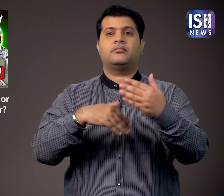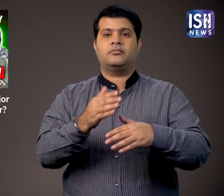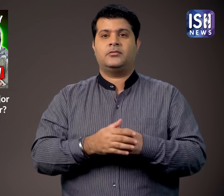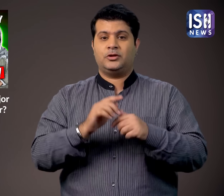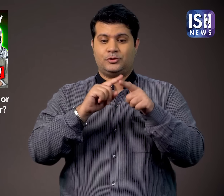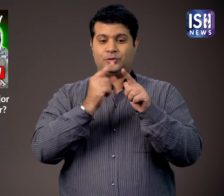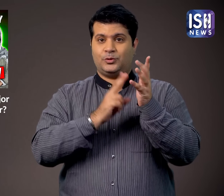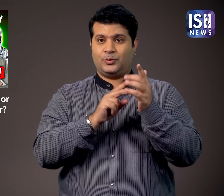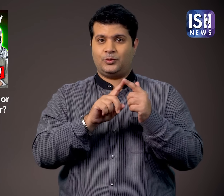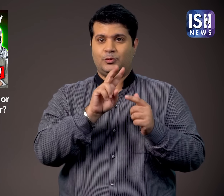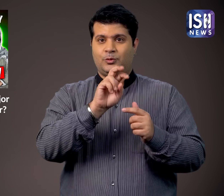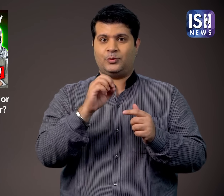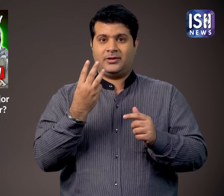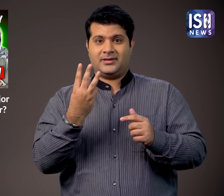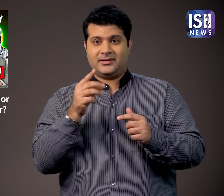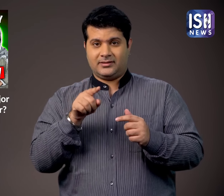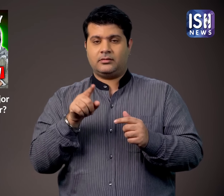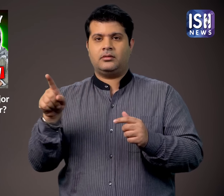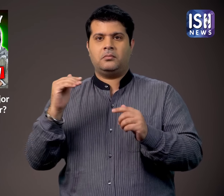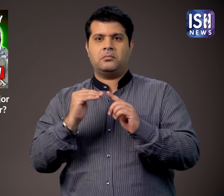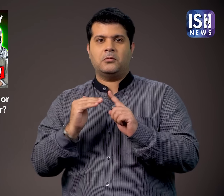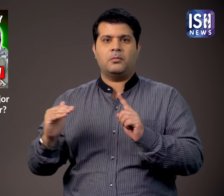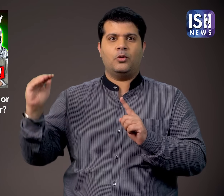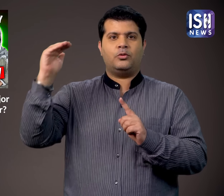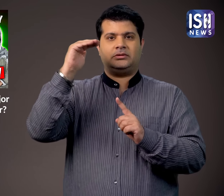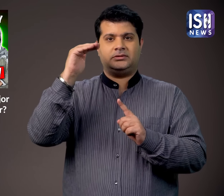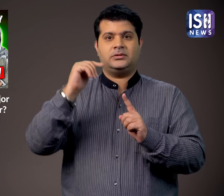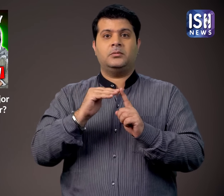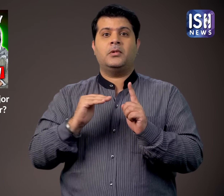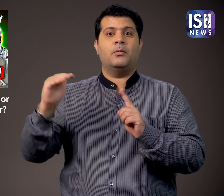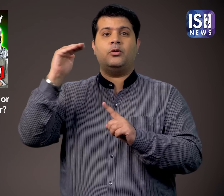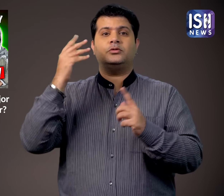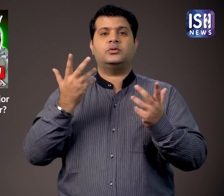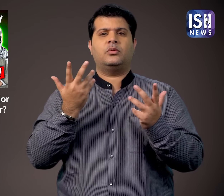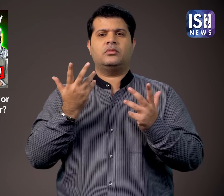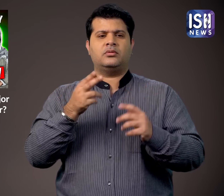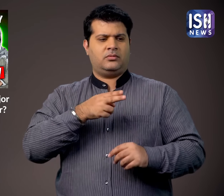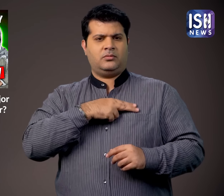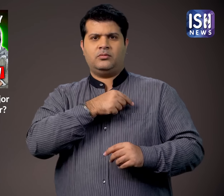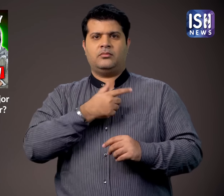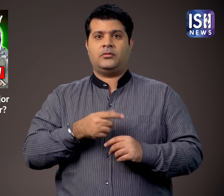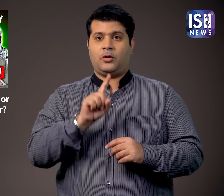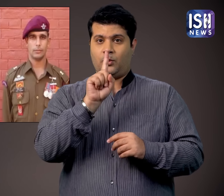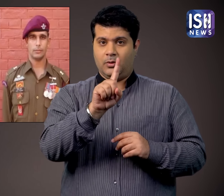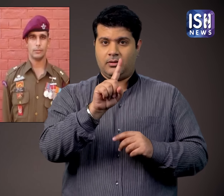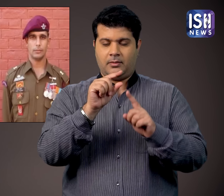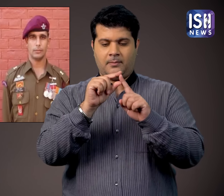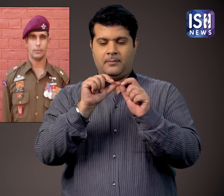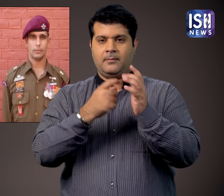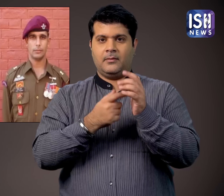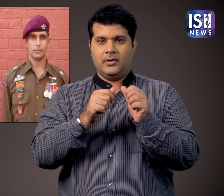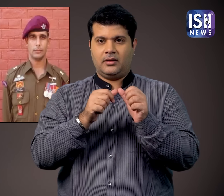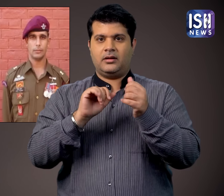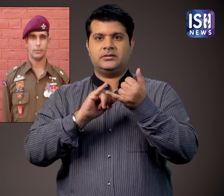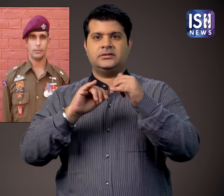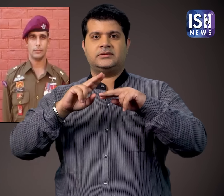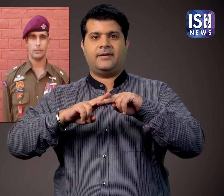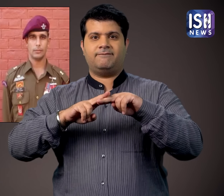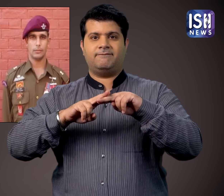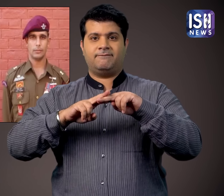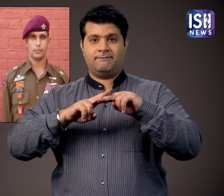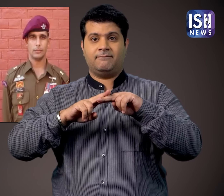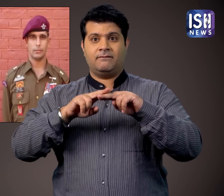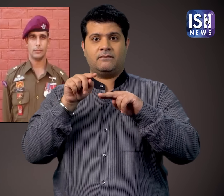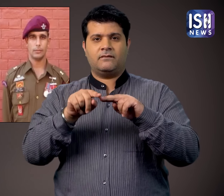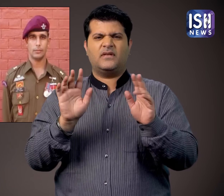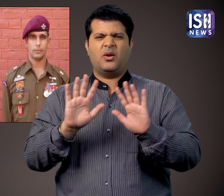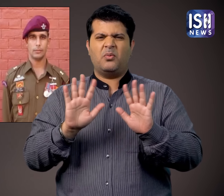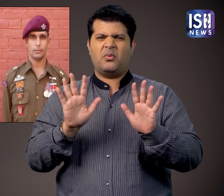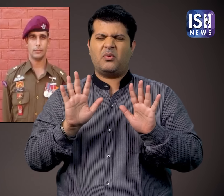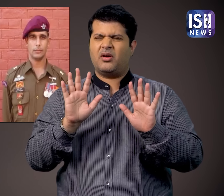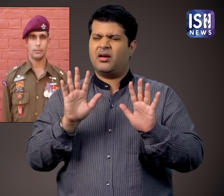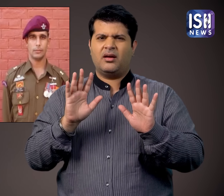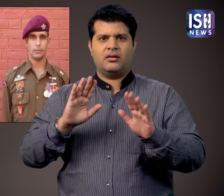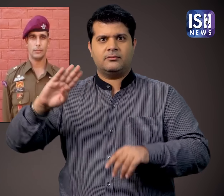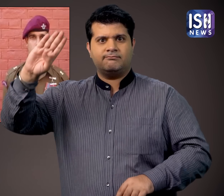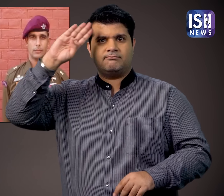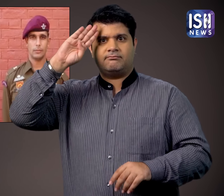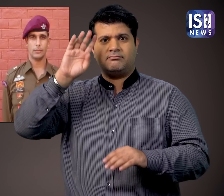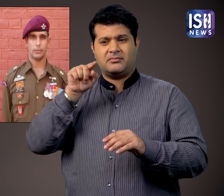Later, in June 2003, he was promoted to the prestigious 1 Para SF.